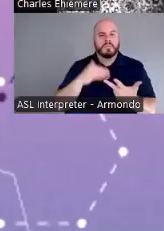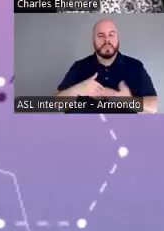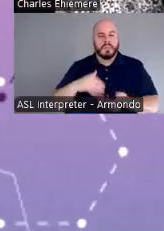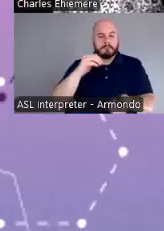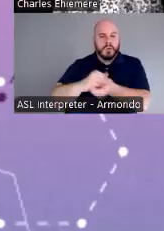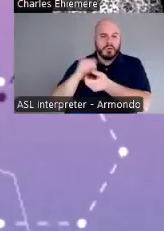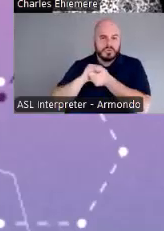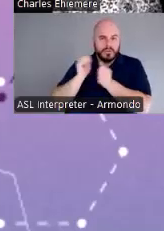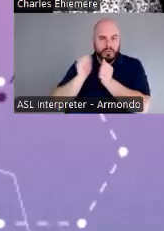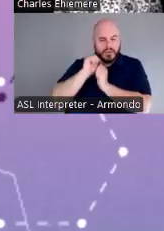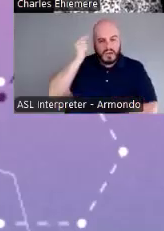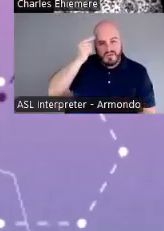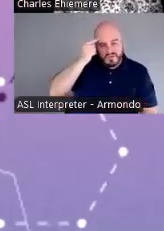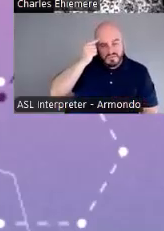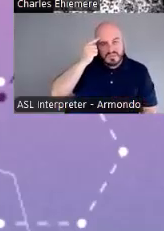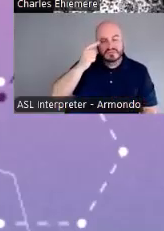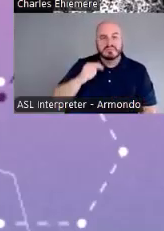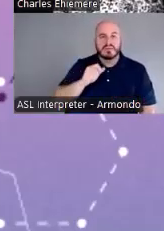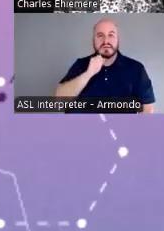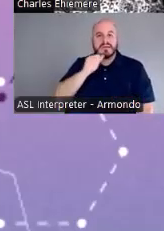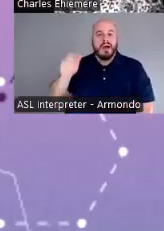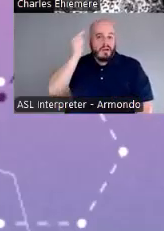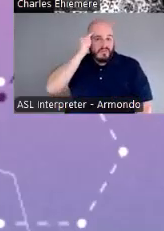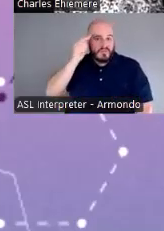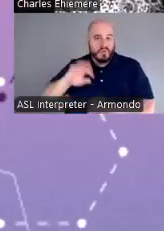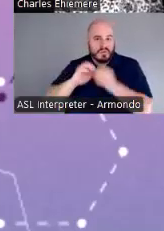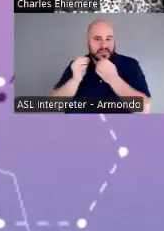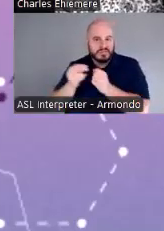And we are hoping to partner with government, NGOs, and donors.